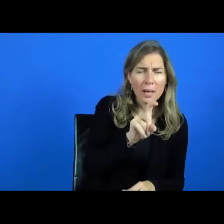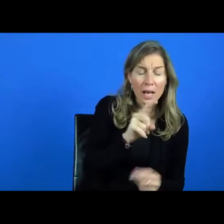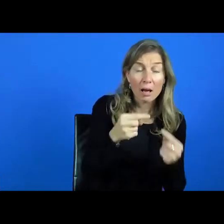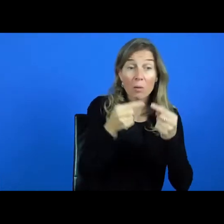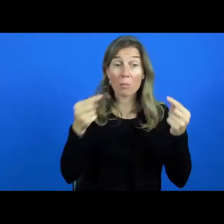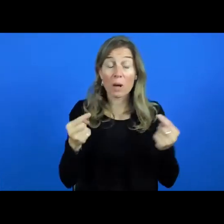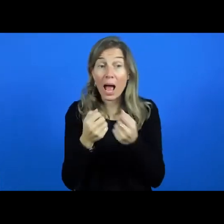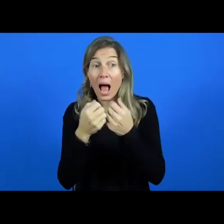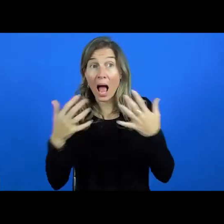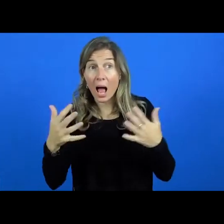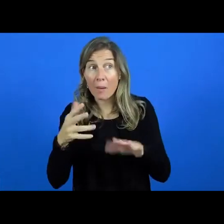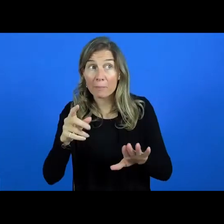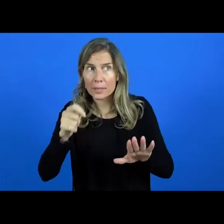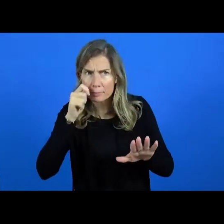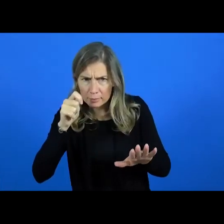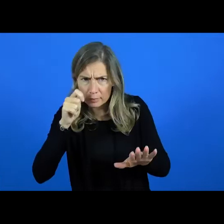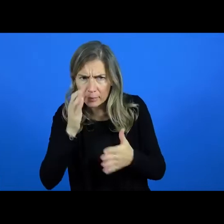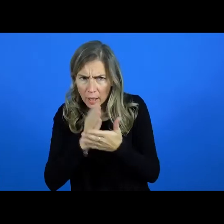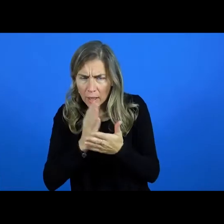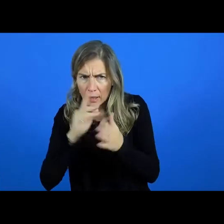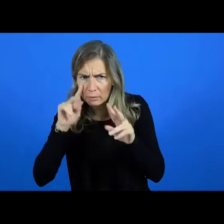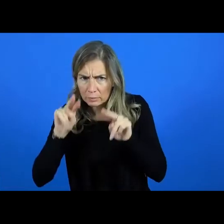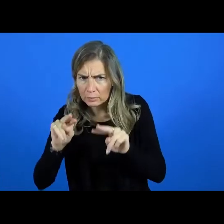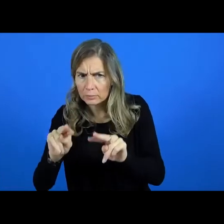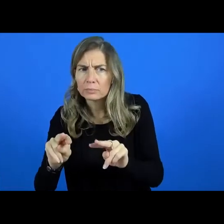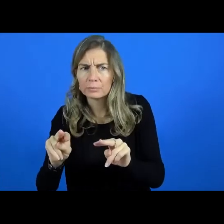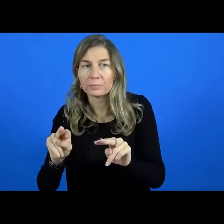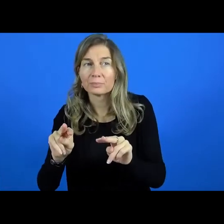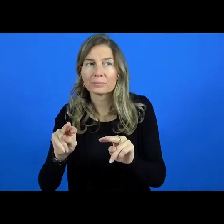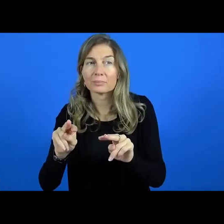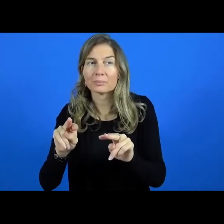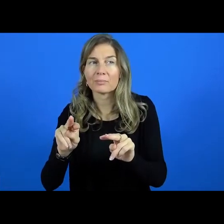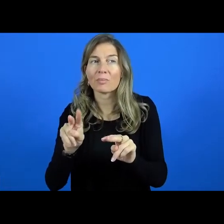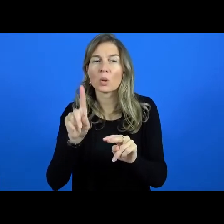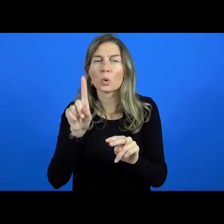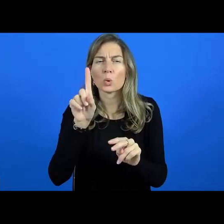and so these numbers are based on the investigations we launched